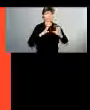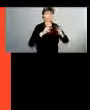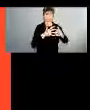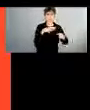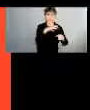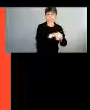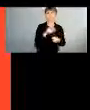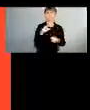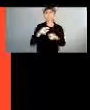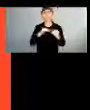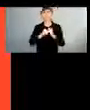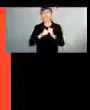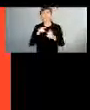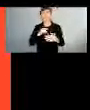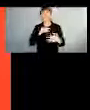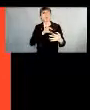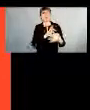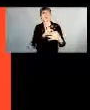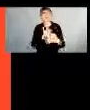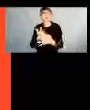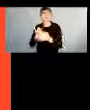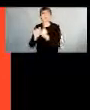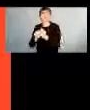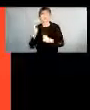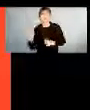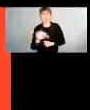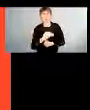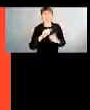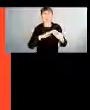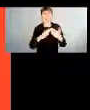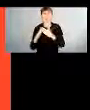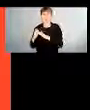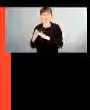you’ve identified through the project, or how the project will allow you to connect